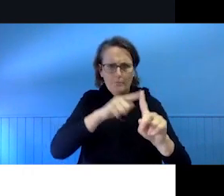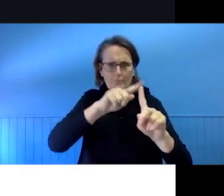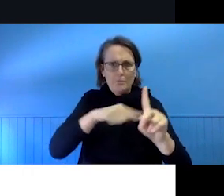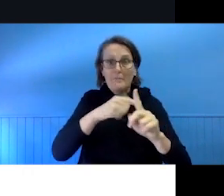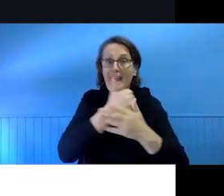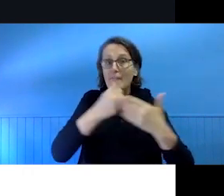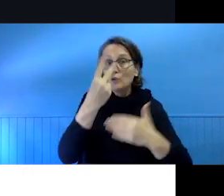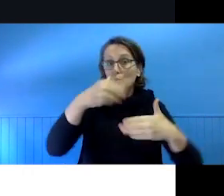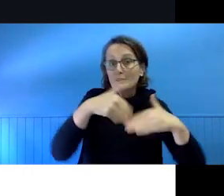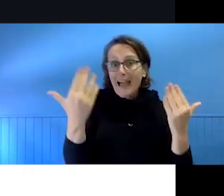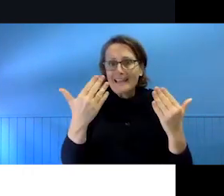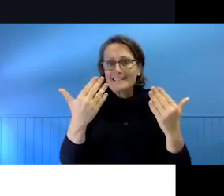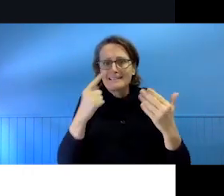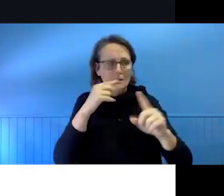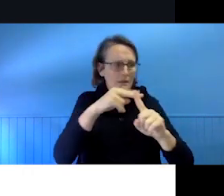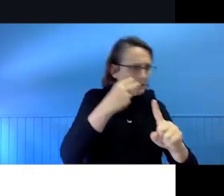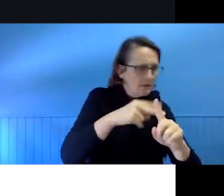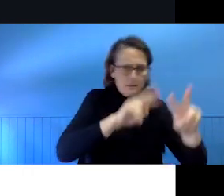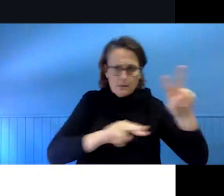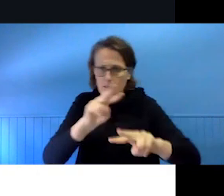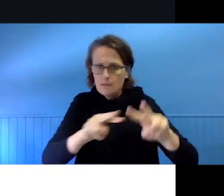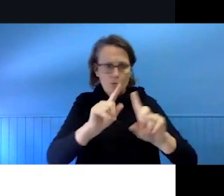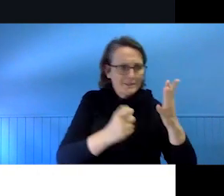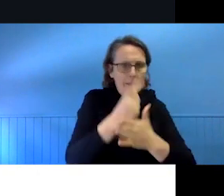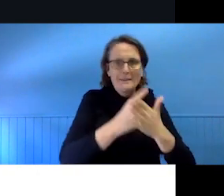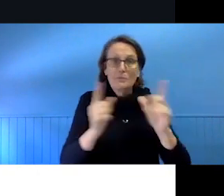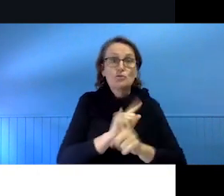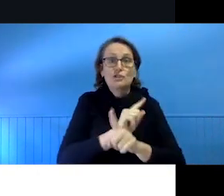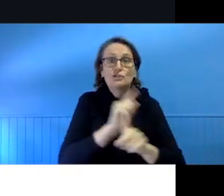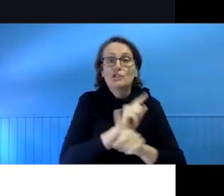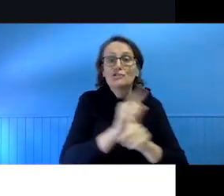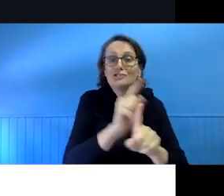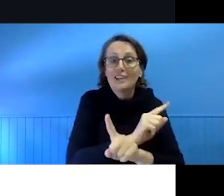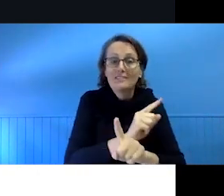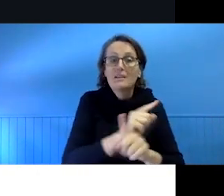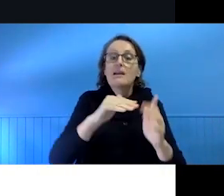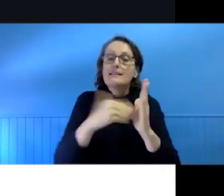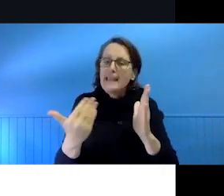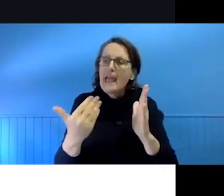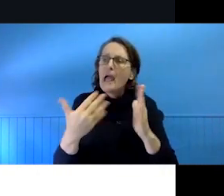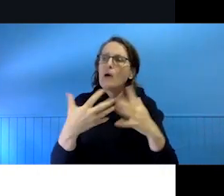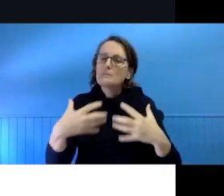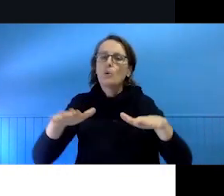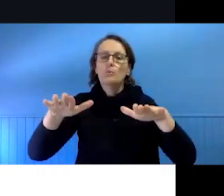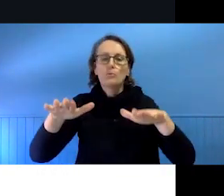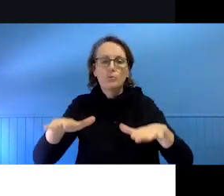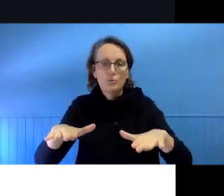days and re-assess as things were changing very rapidly. We're now in more of a holding pattern.